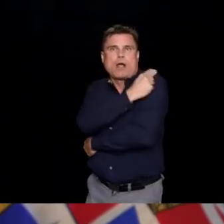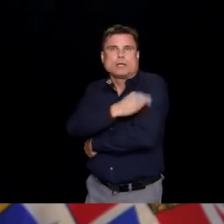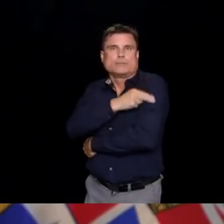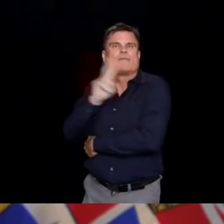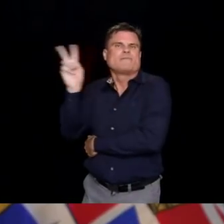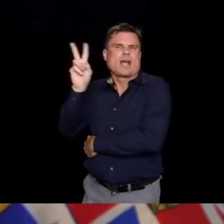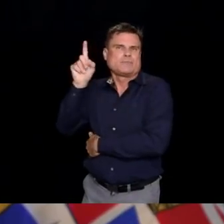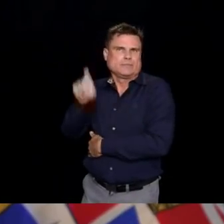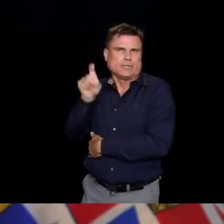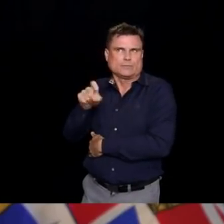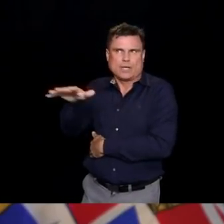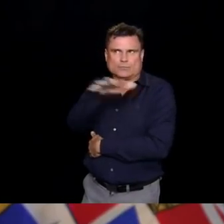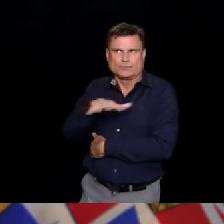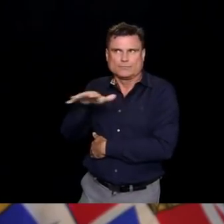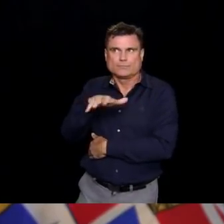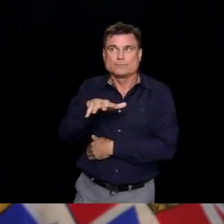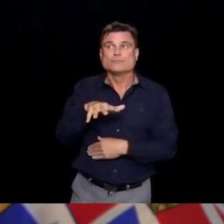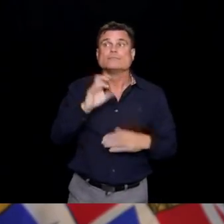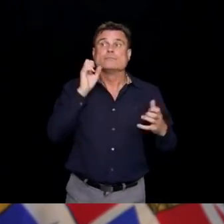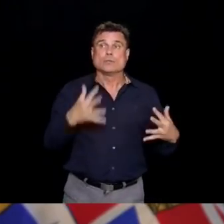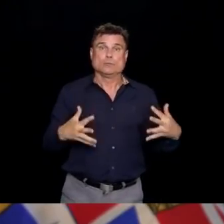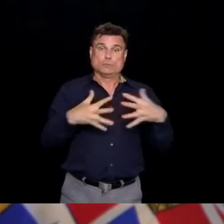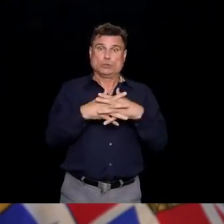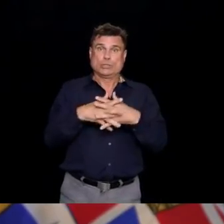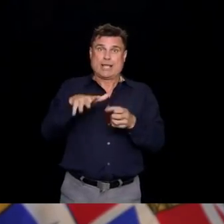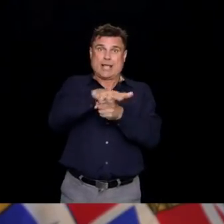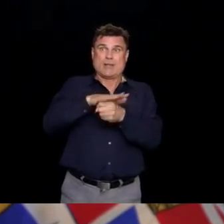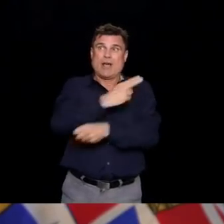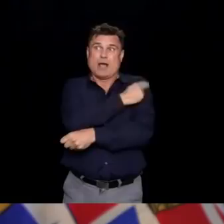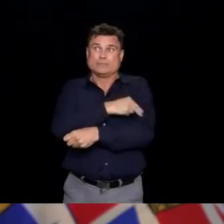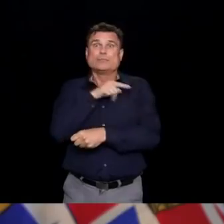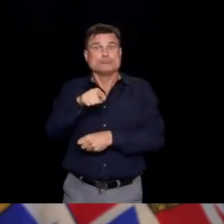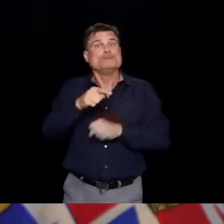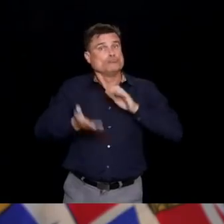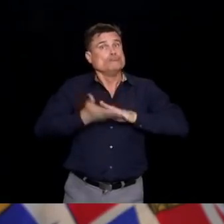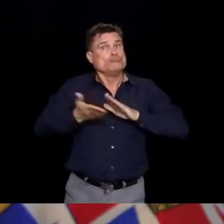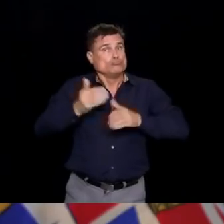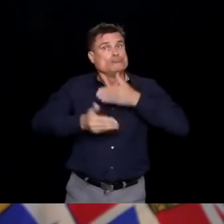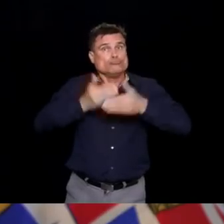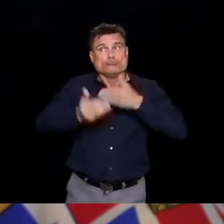neonatal intensive care unit at St. Paul's Hospital in Vancouver. I will say that the maternity unit means